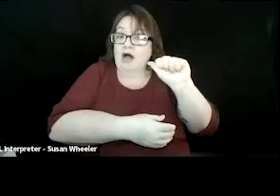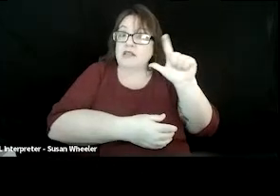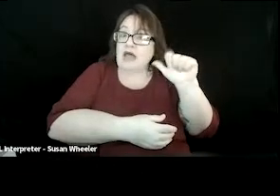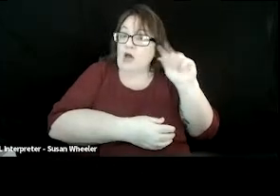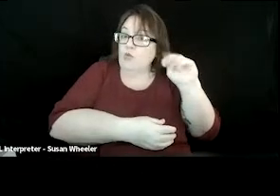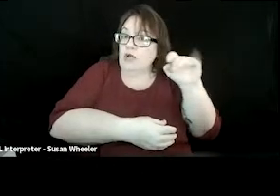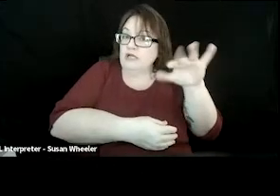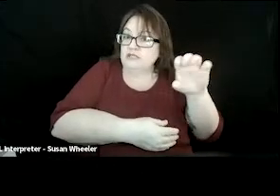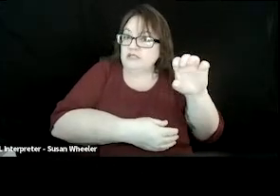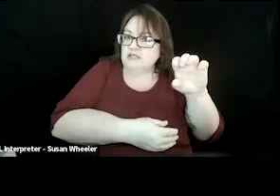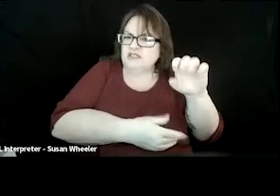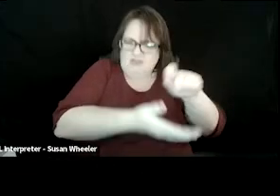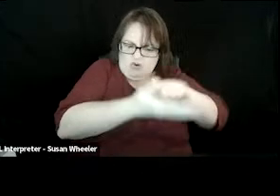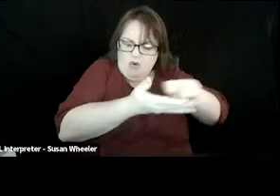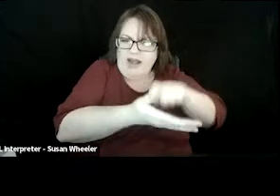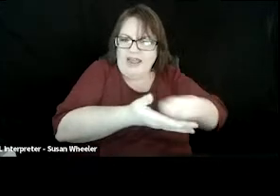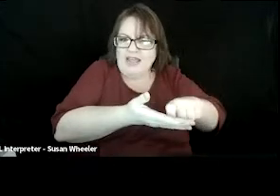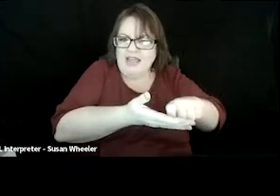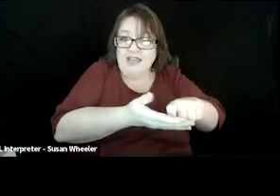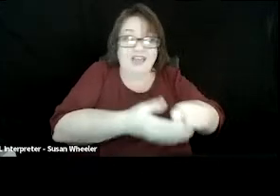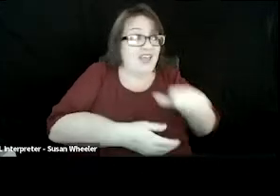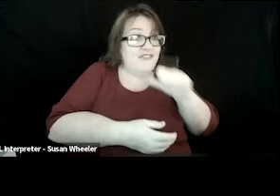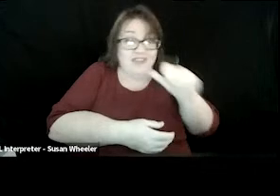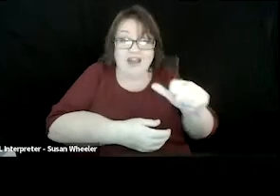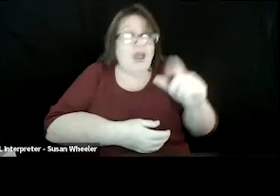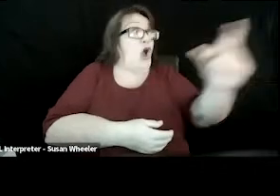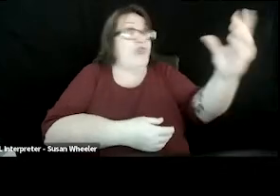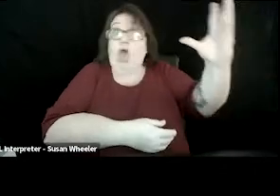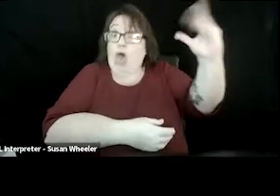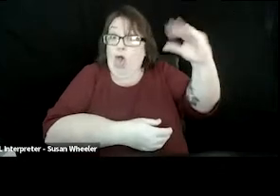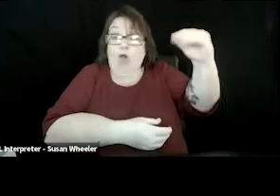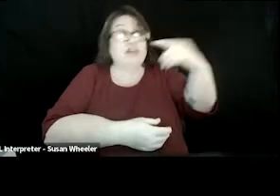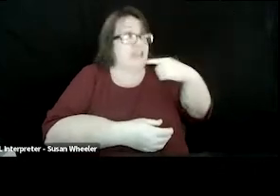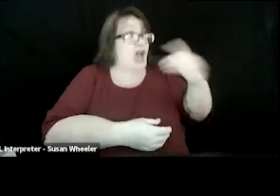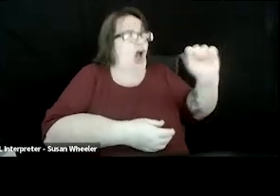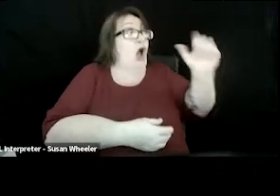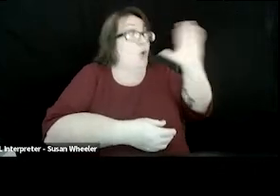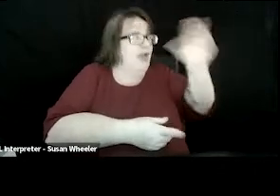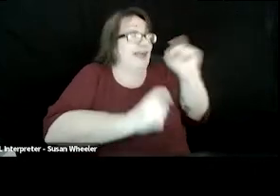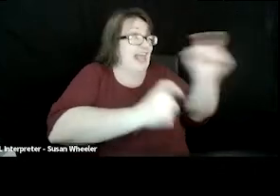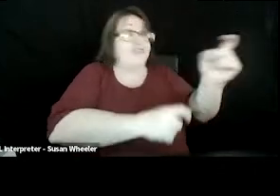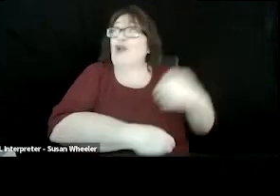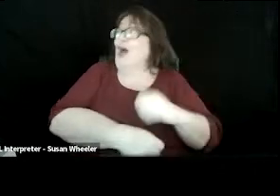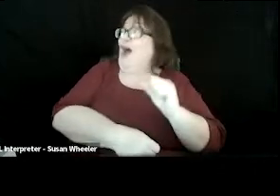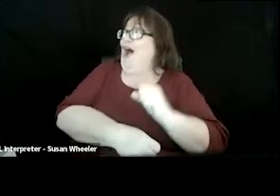because if it's not, it's hard to enforce, especially if your boss perhaps changes over the term of your employment.